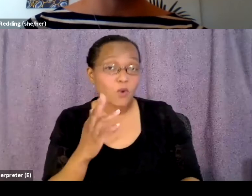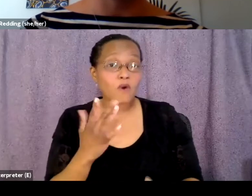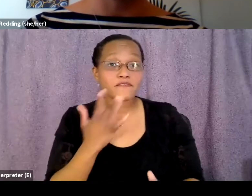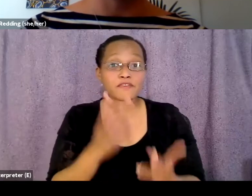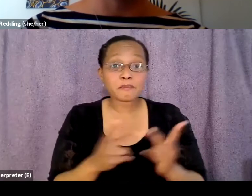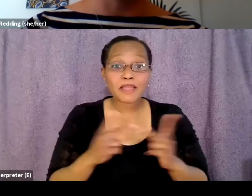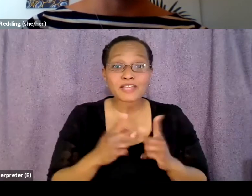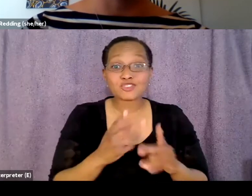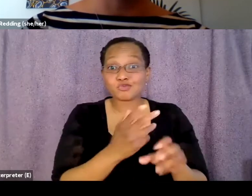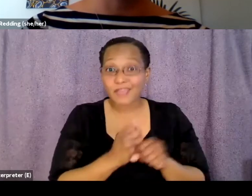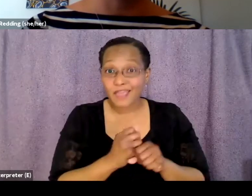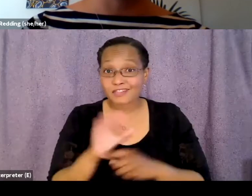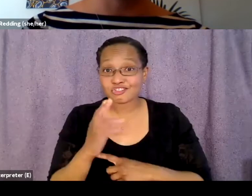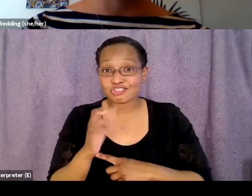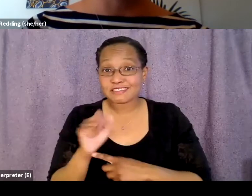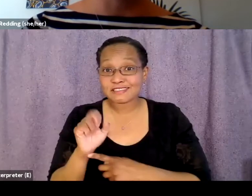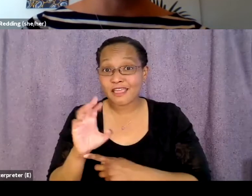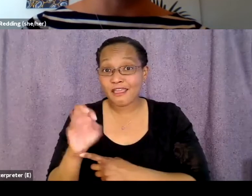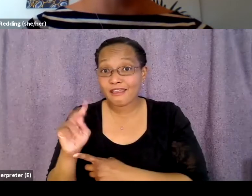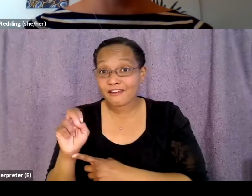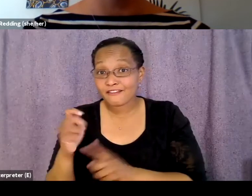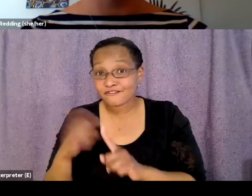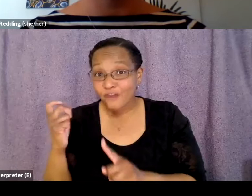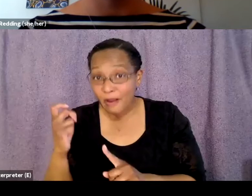Keah Brown: Well, the cheesecake factory is the love of my life.